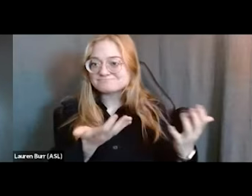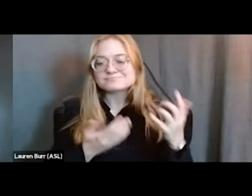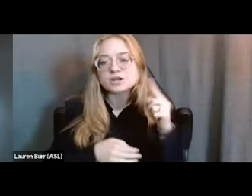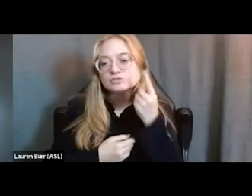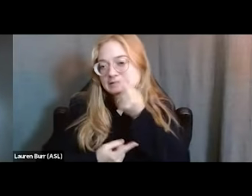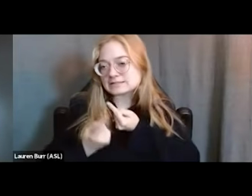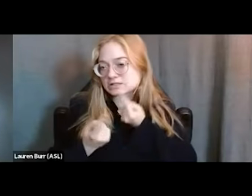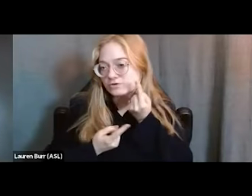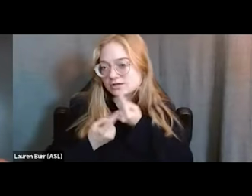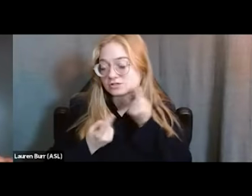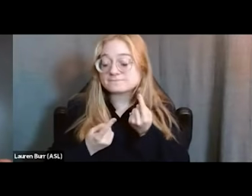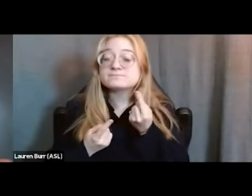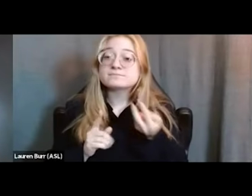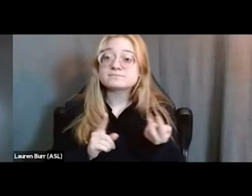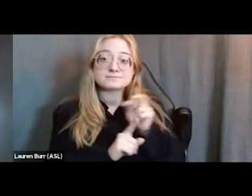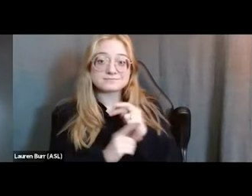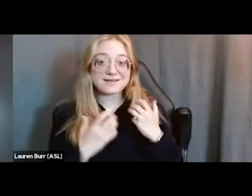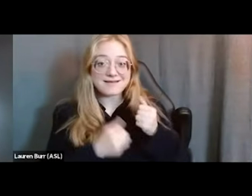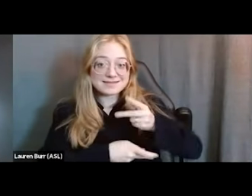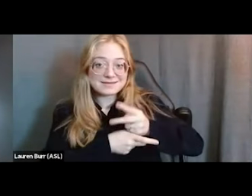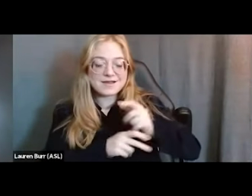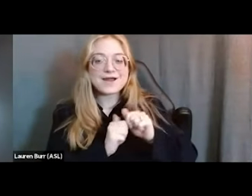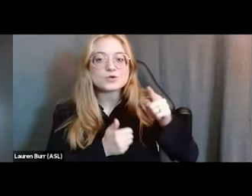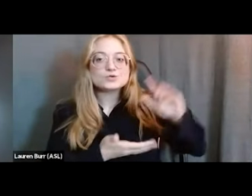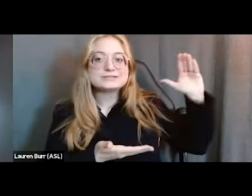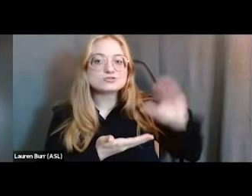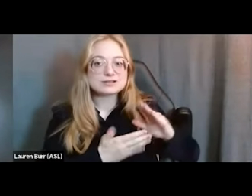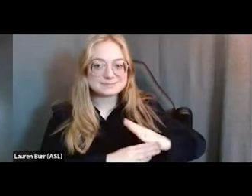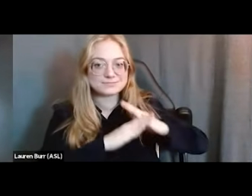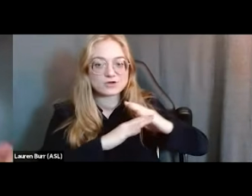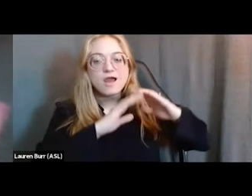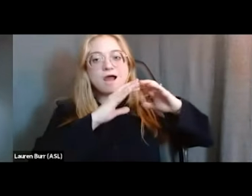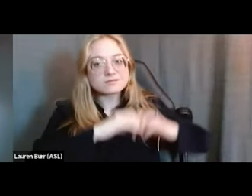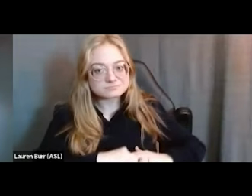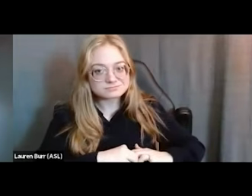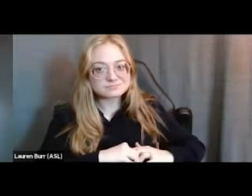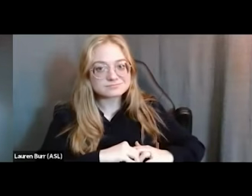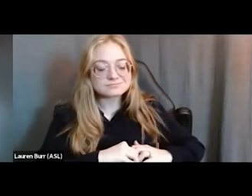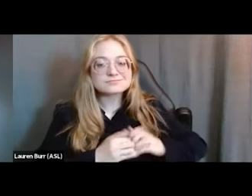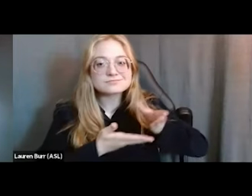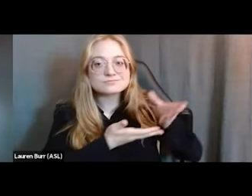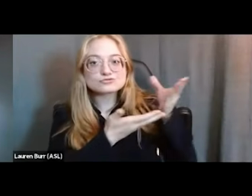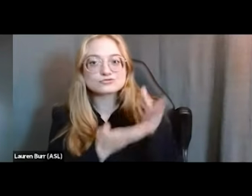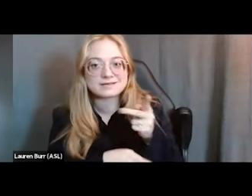If you're on the healthcare side, how do you decrease barriers and bring care to where people are? You're on the housing or shelter side,